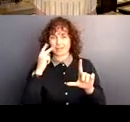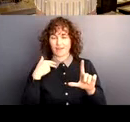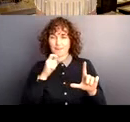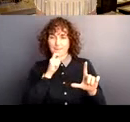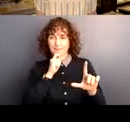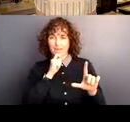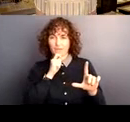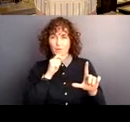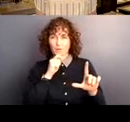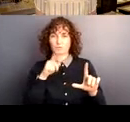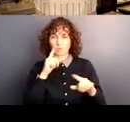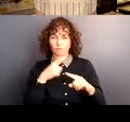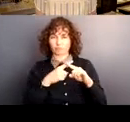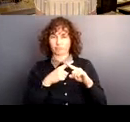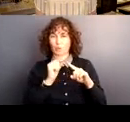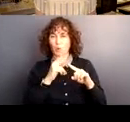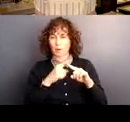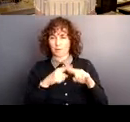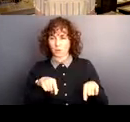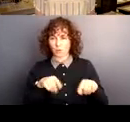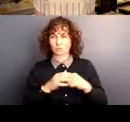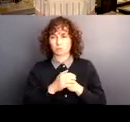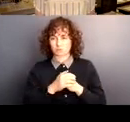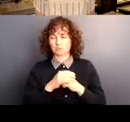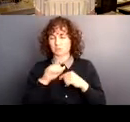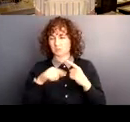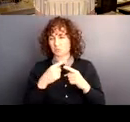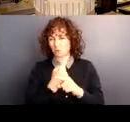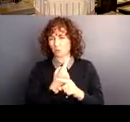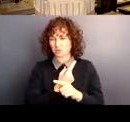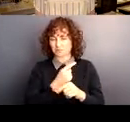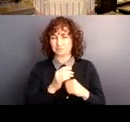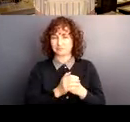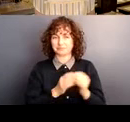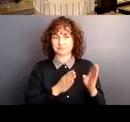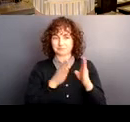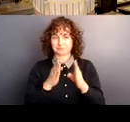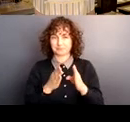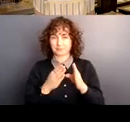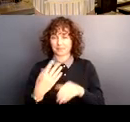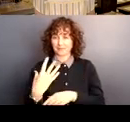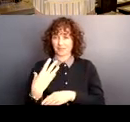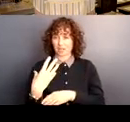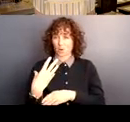which will mute or unmute you at the appropriate times. The video feature that will start